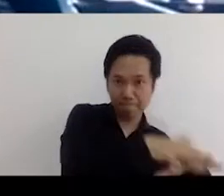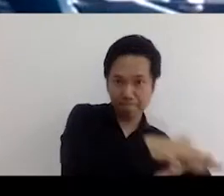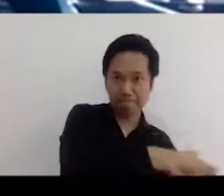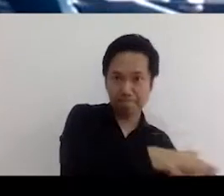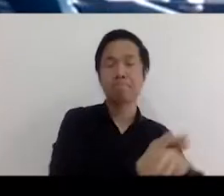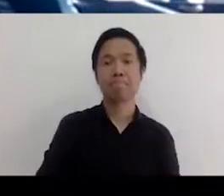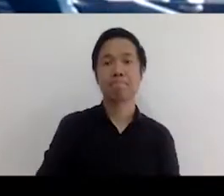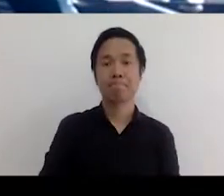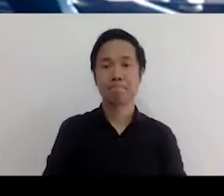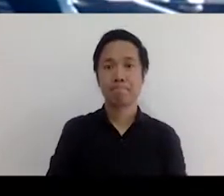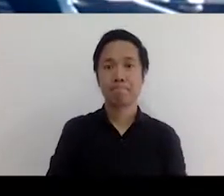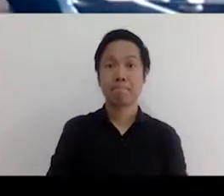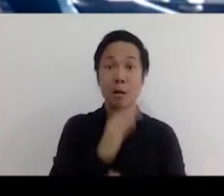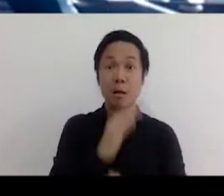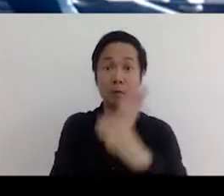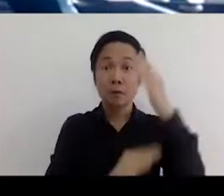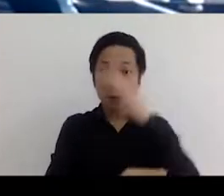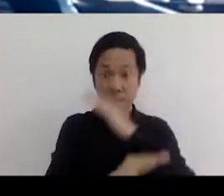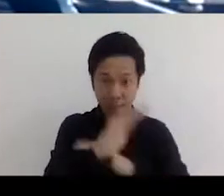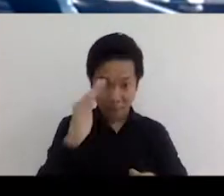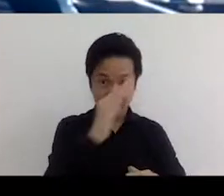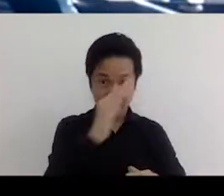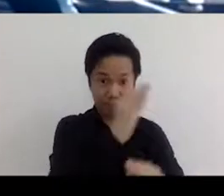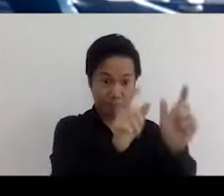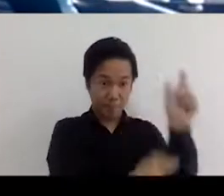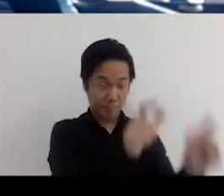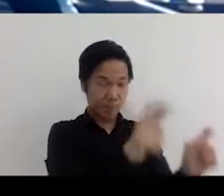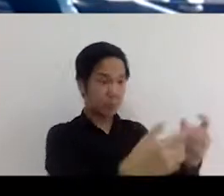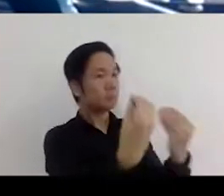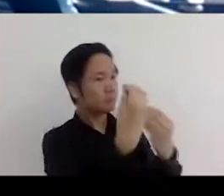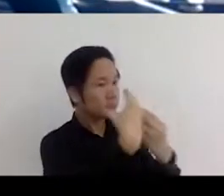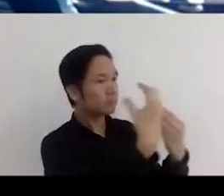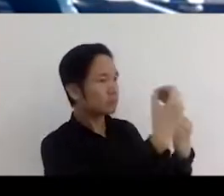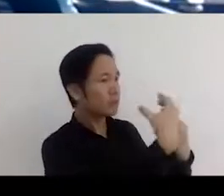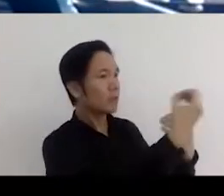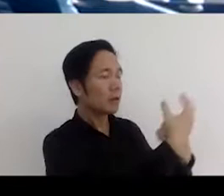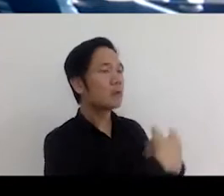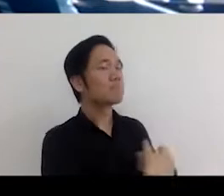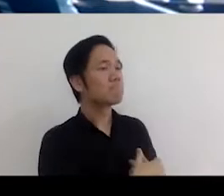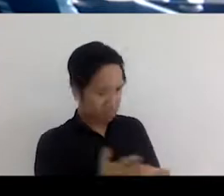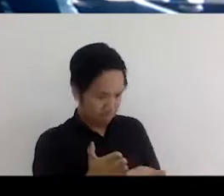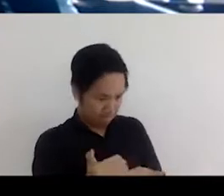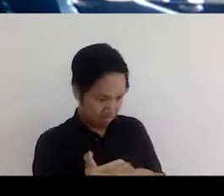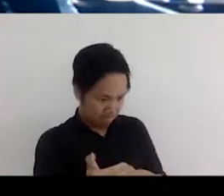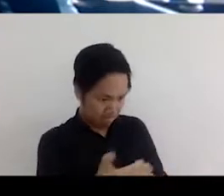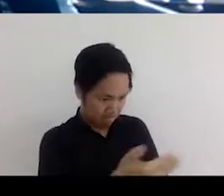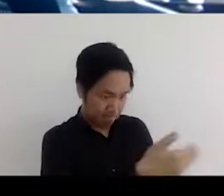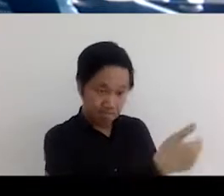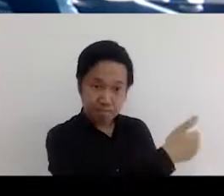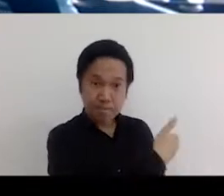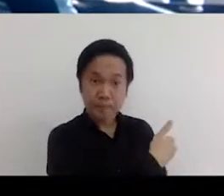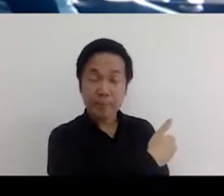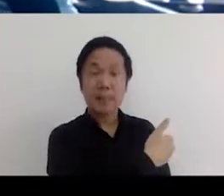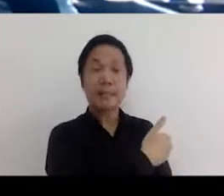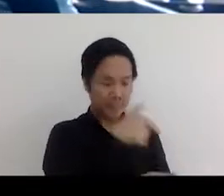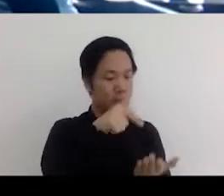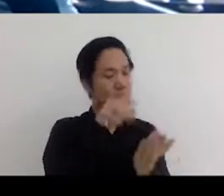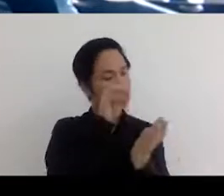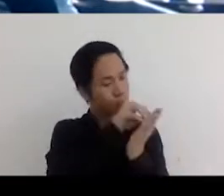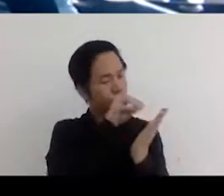we have had a differential approach to relief. For instance, we need to have special packages of relief when it comes to hygiene,